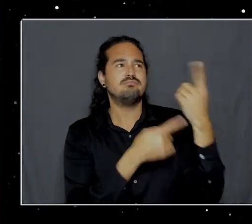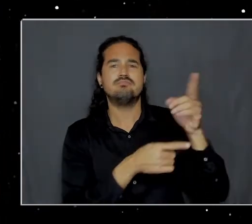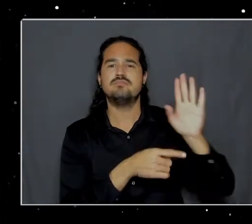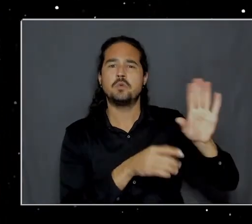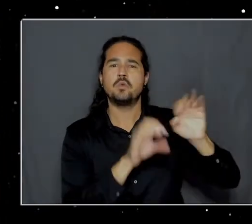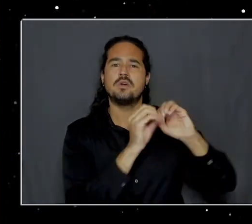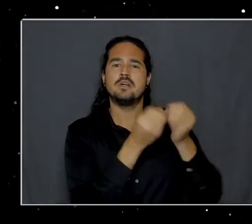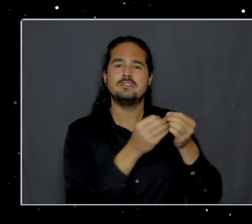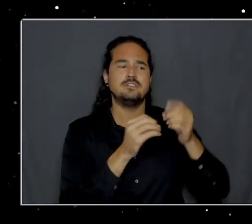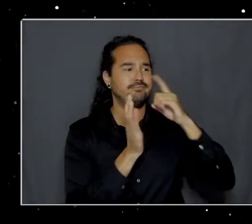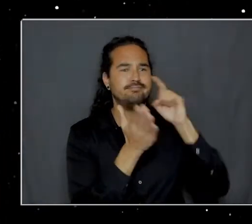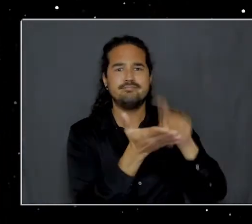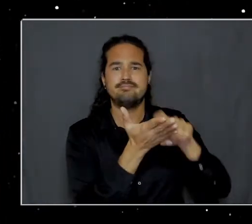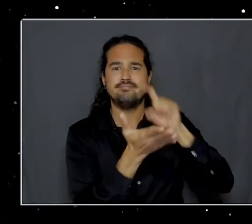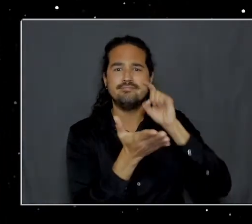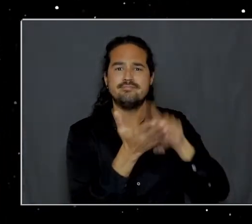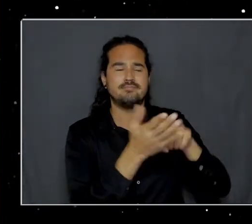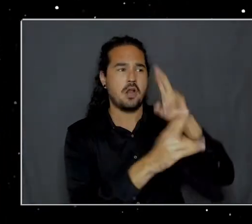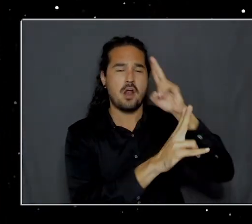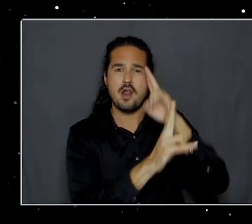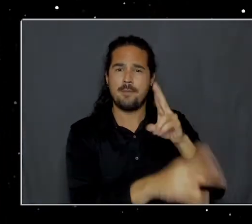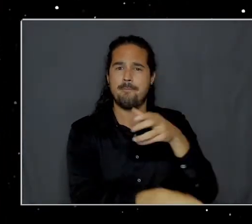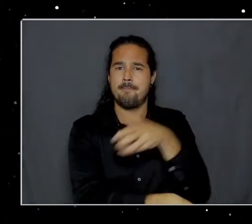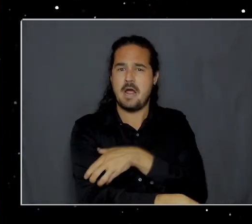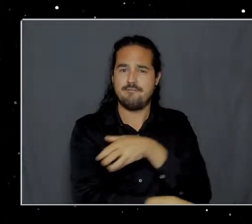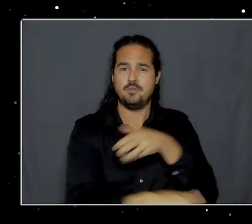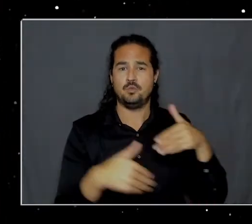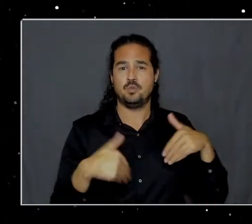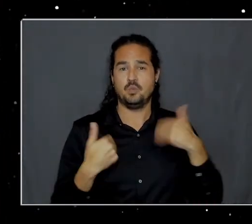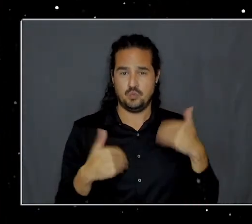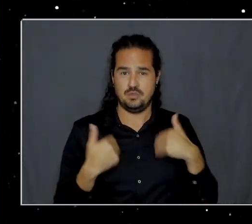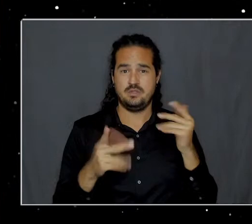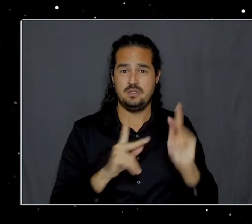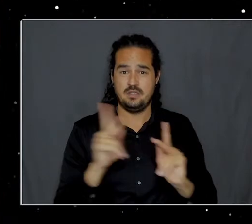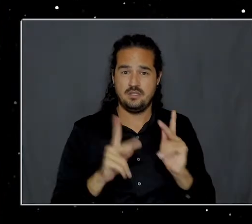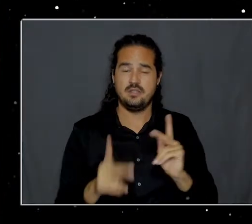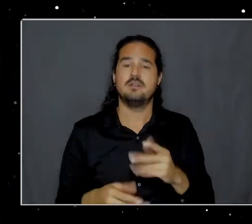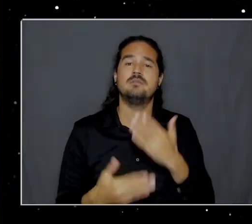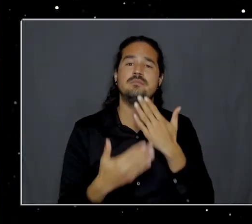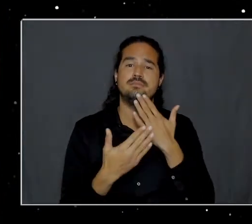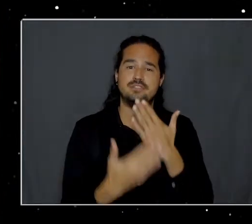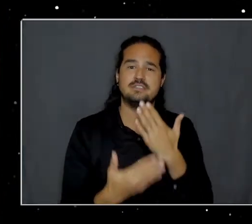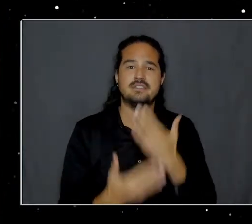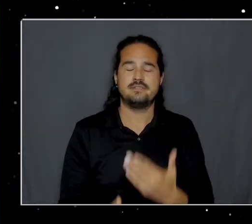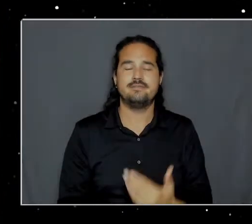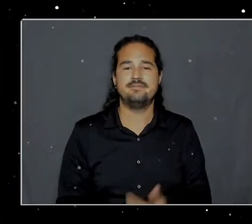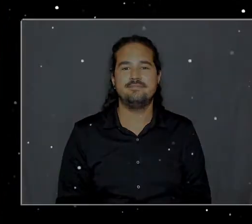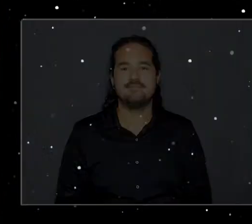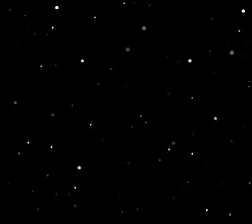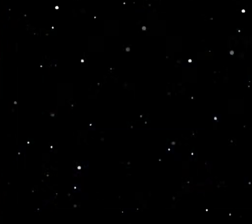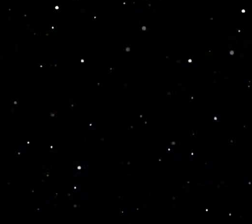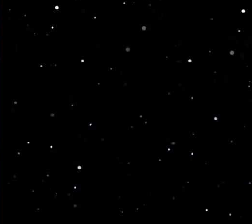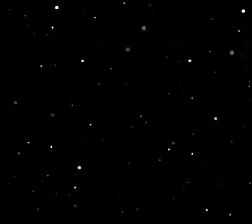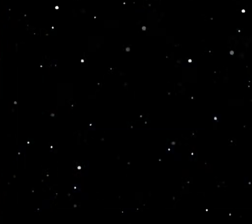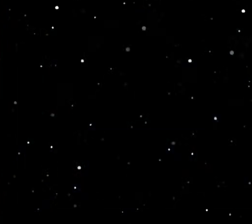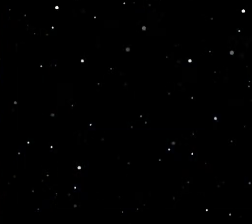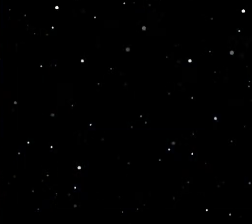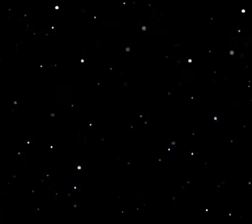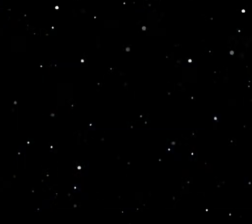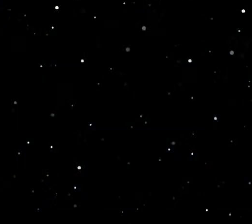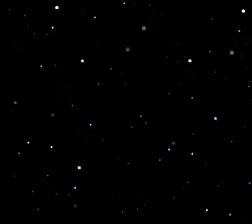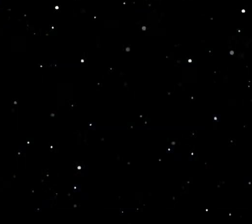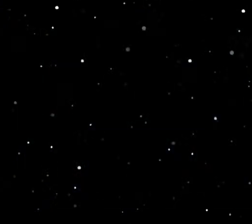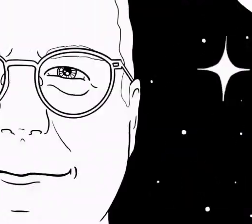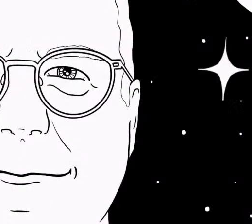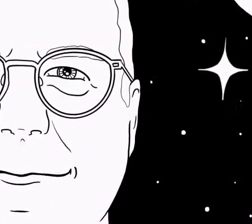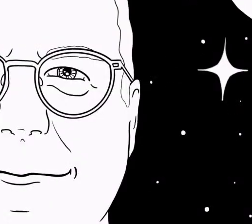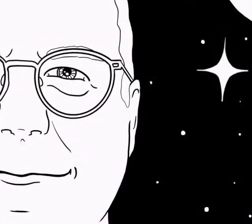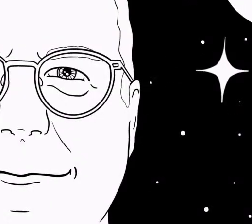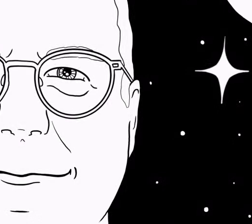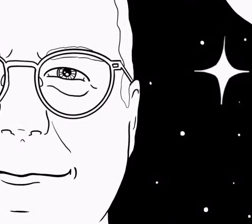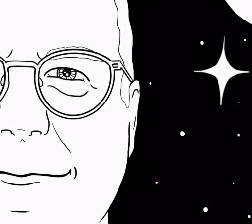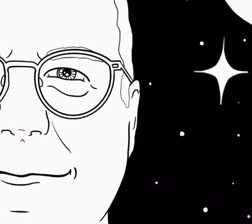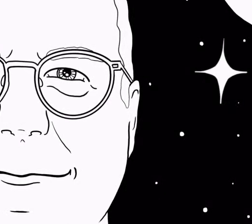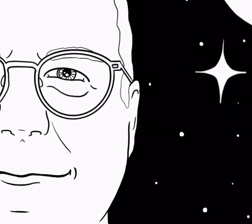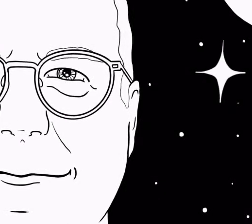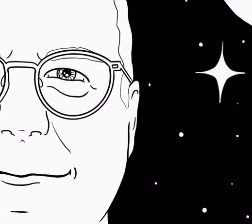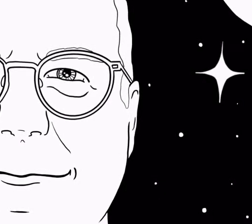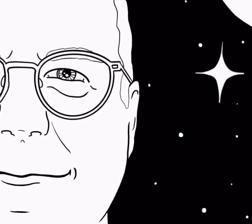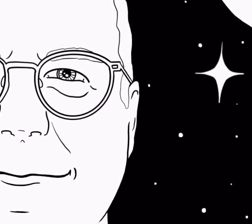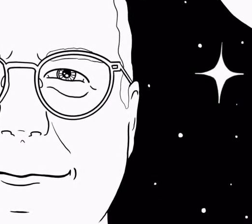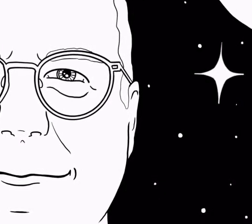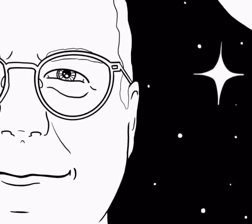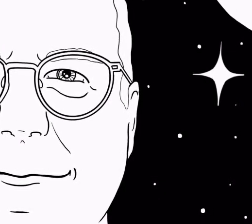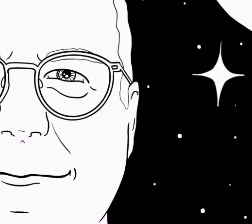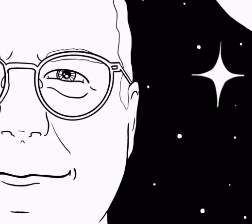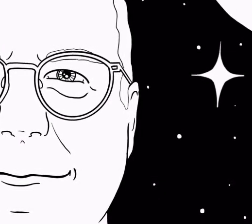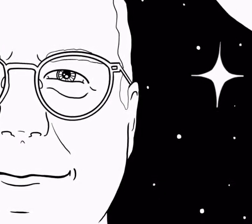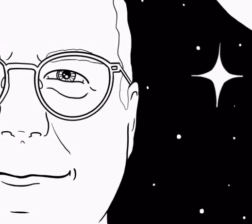AND HONORS THE POWER OF YOUTH.